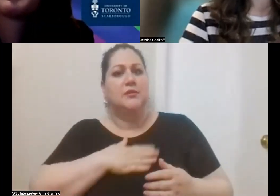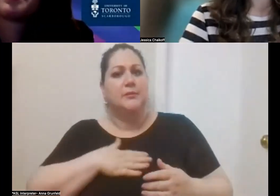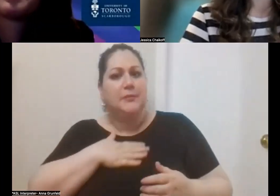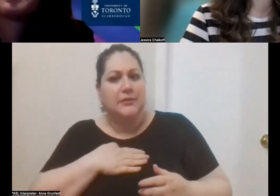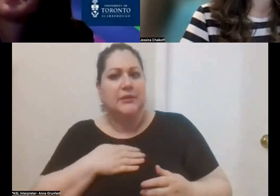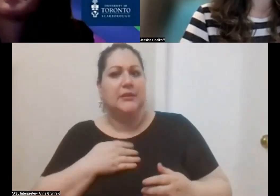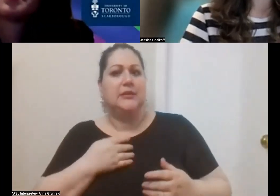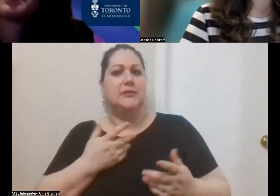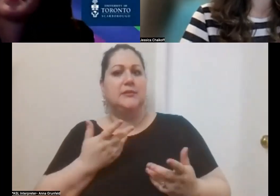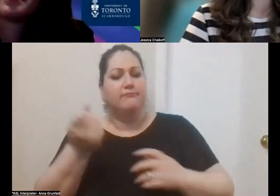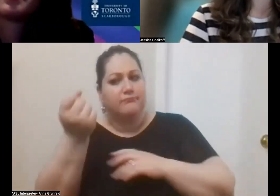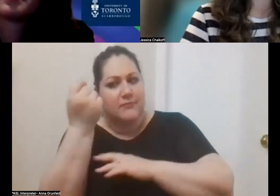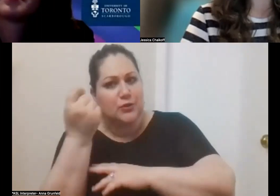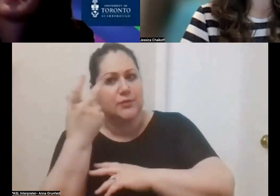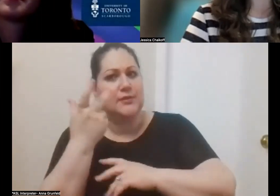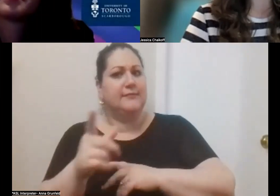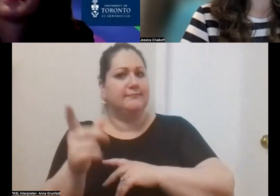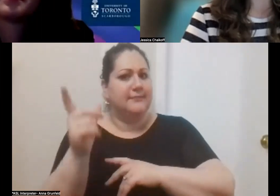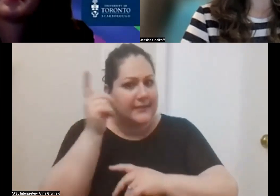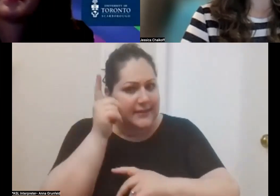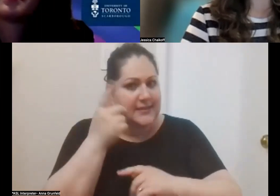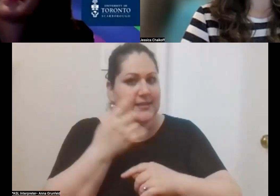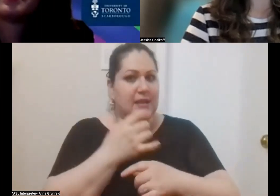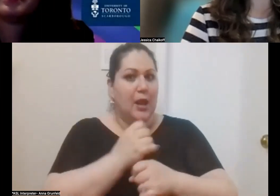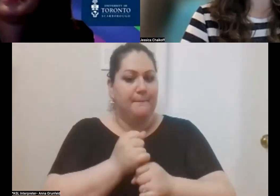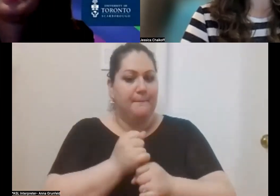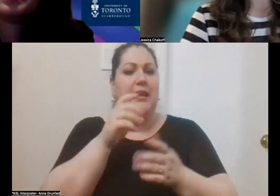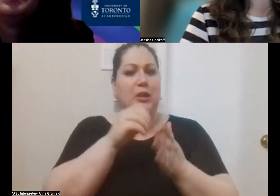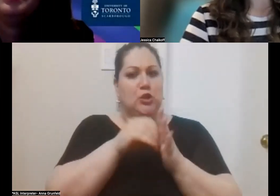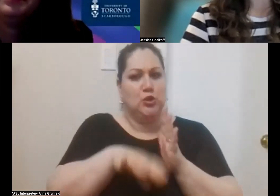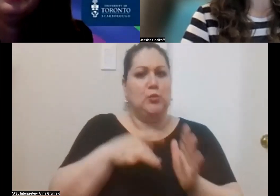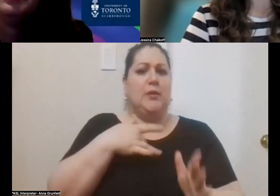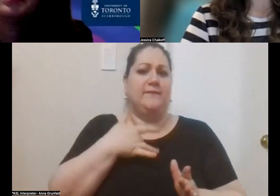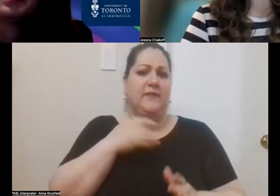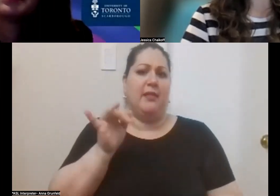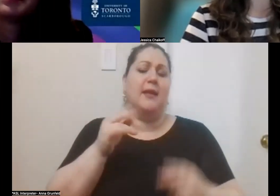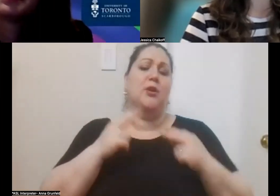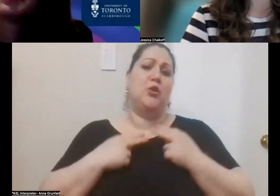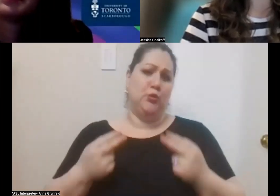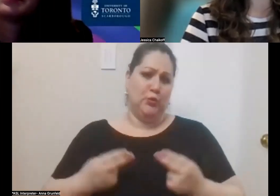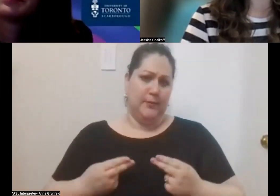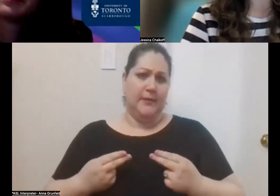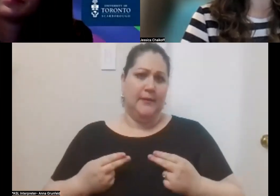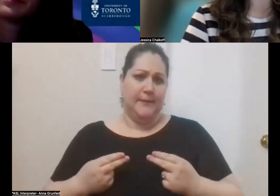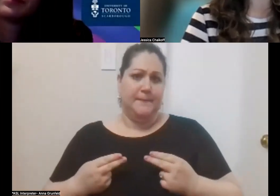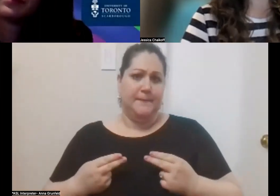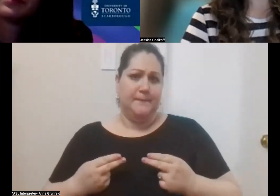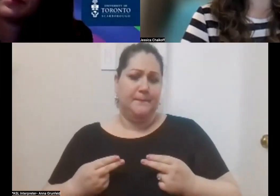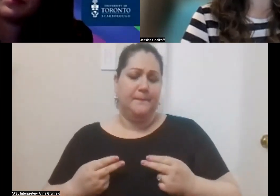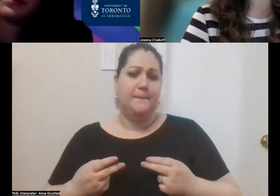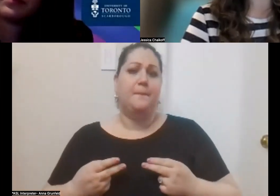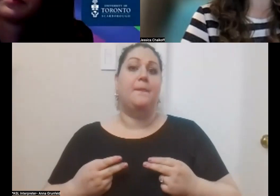But for me, more importantly, from my perspective, what was always important was the faculty who gave me empathy,